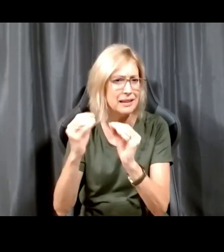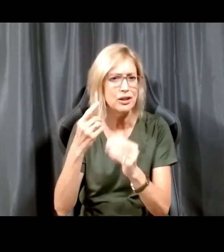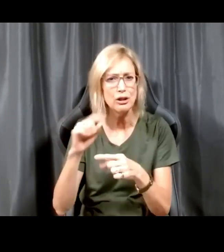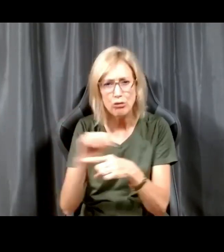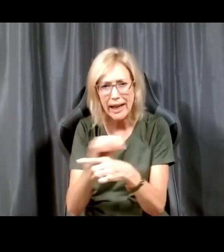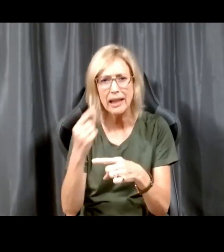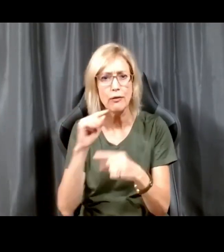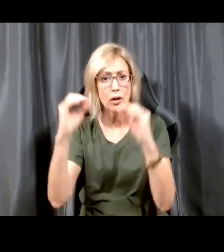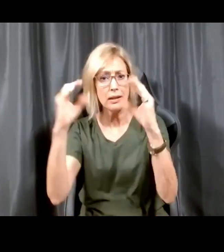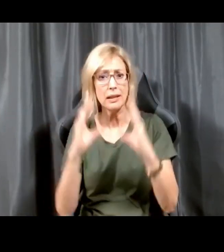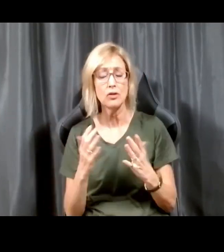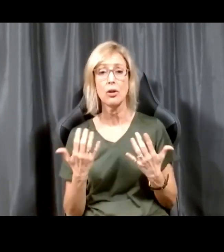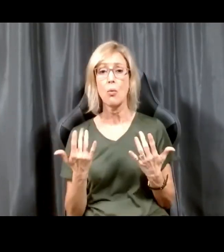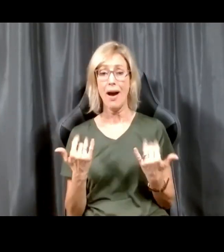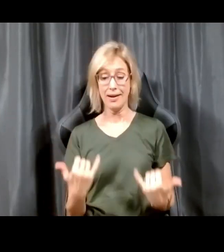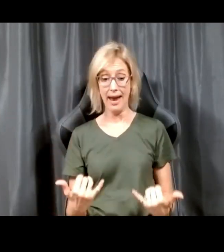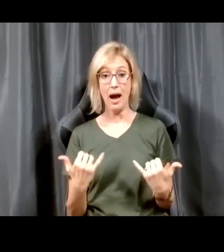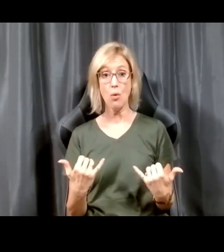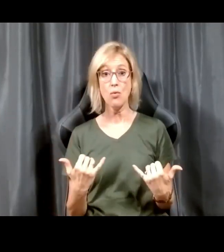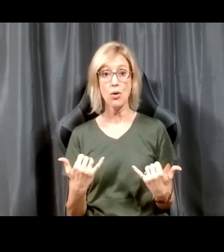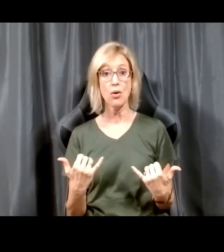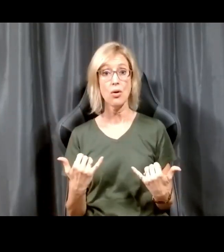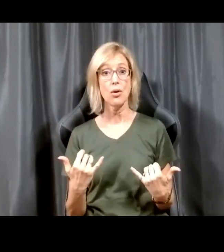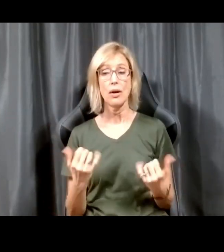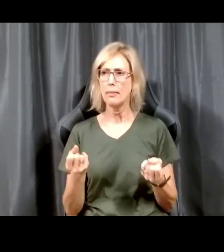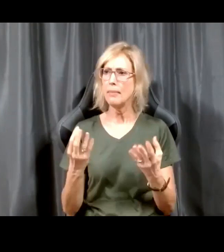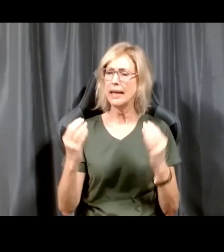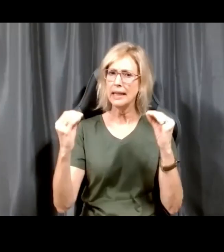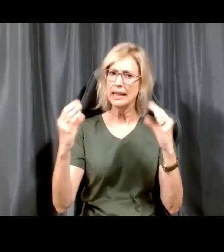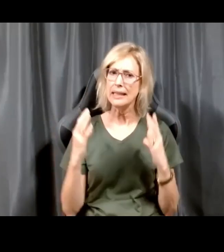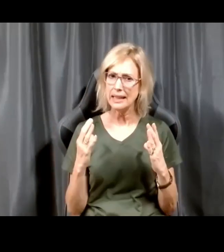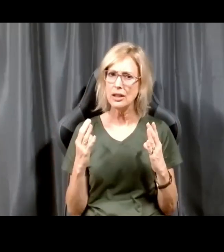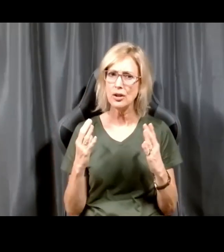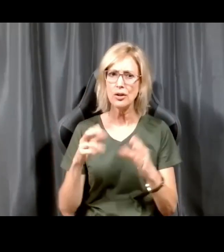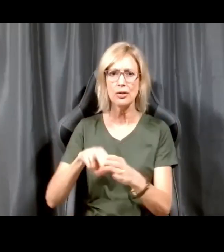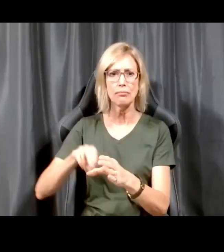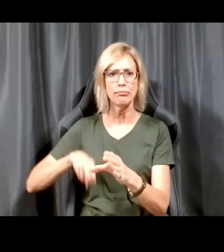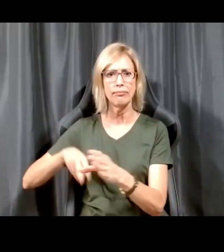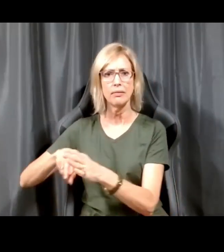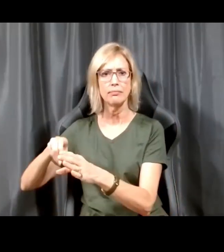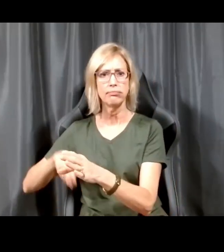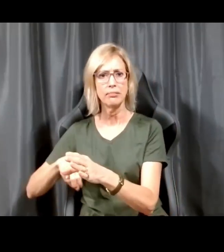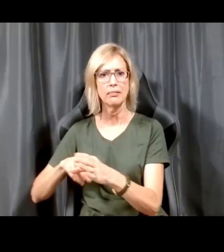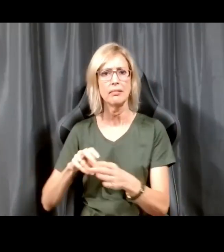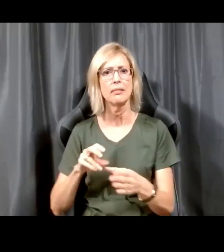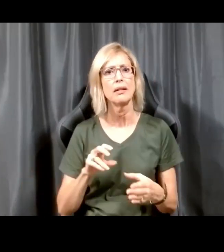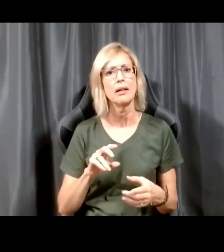Because now, there's a lot of our teachers resigning at this point when everybody is on remote learning.